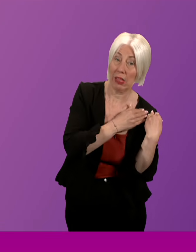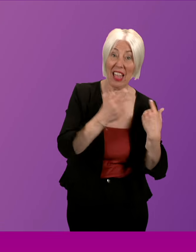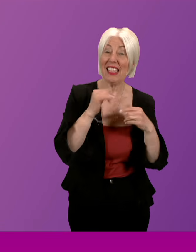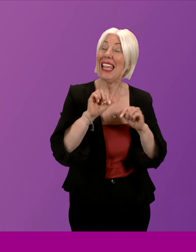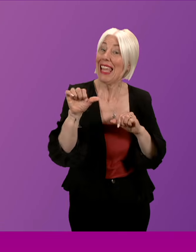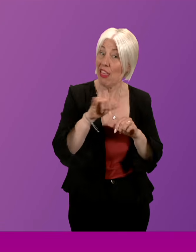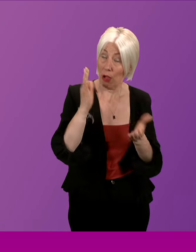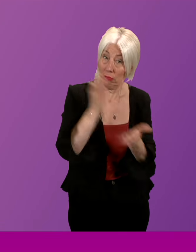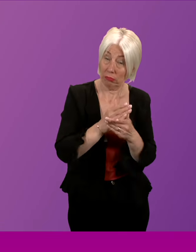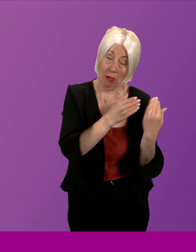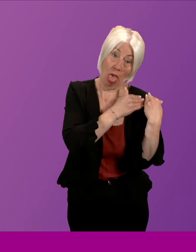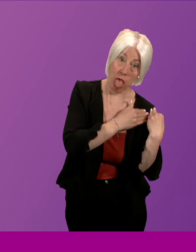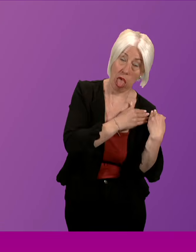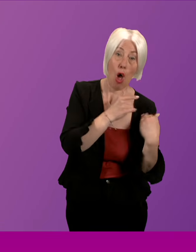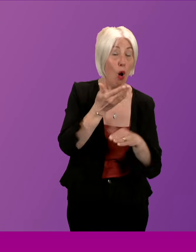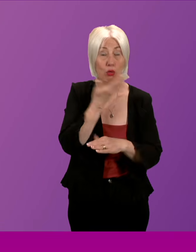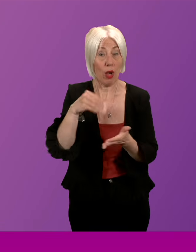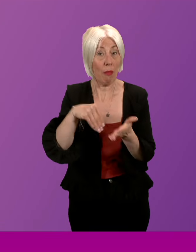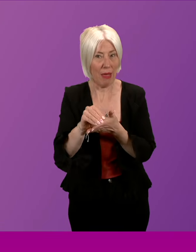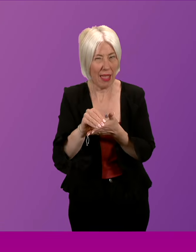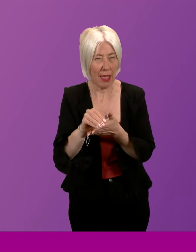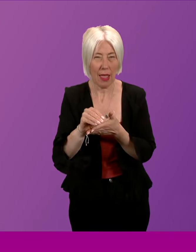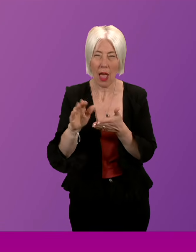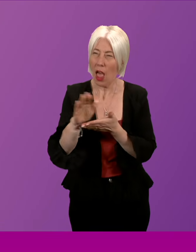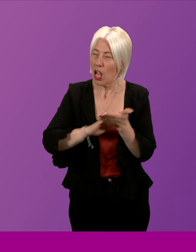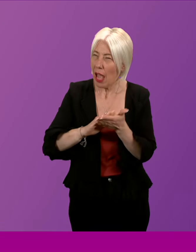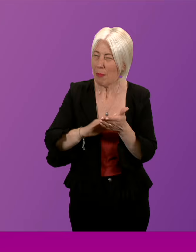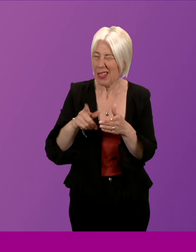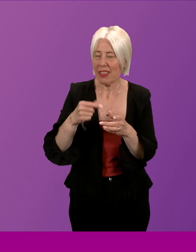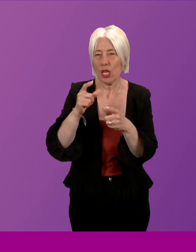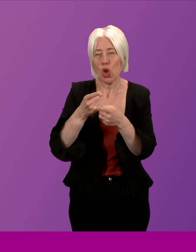with me that that is an unacceptable attempt to undermine solidarity between academic staff and